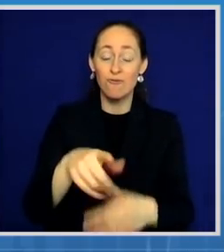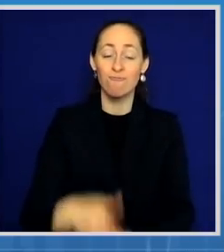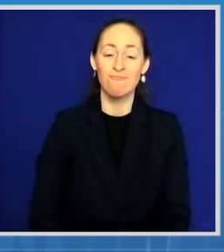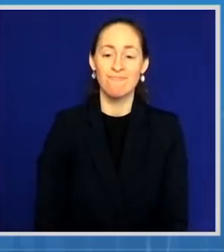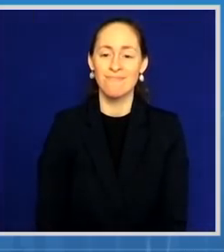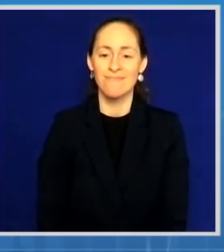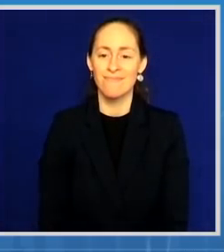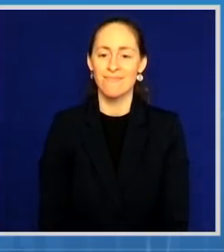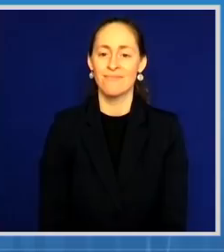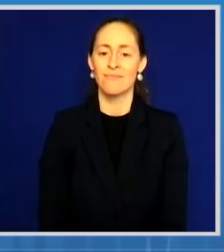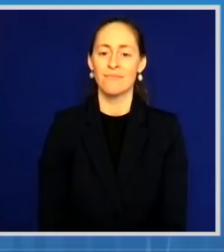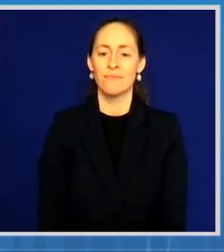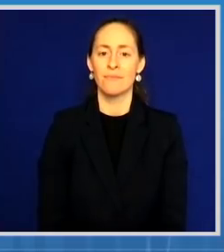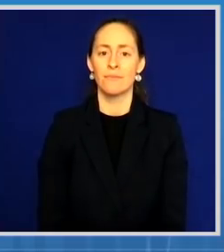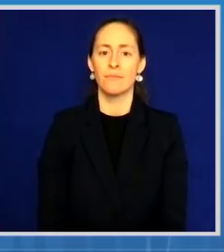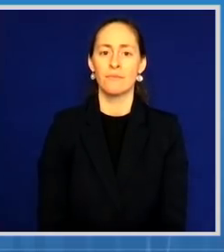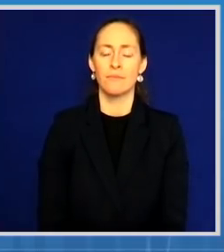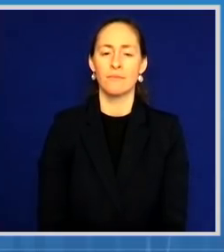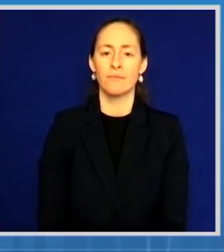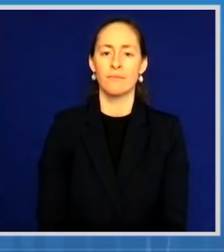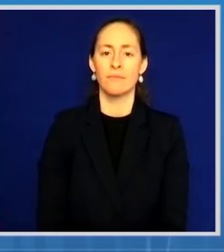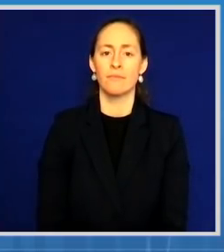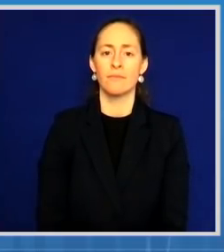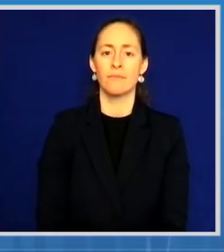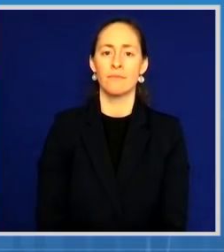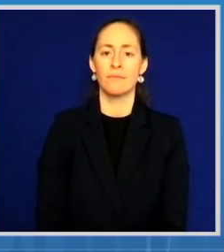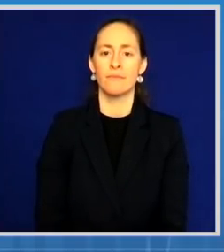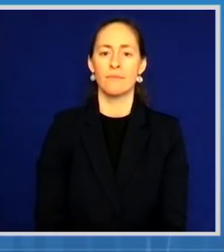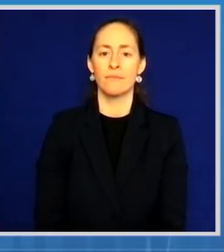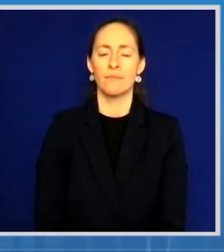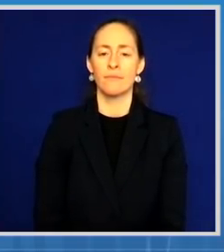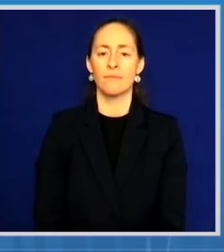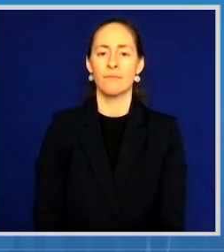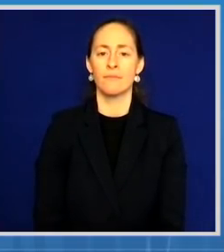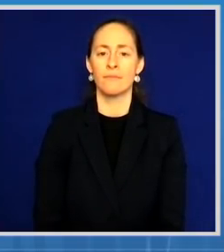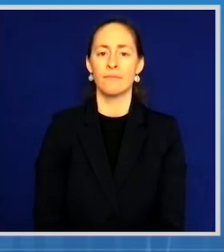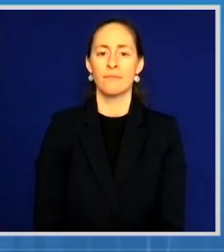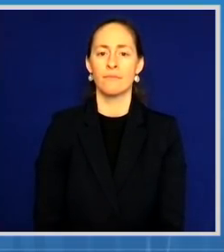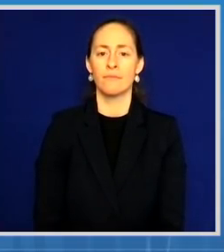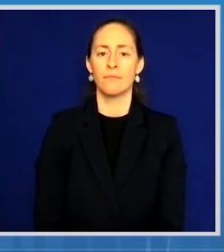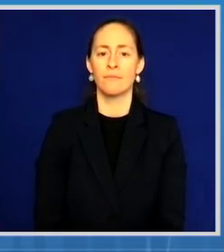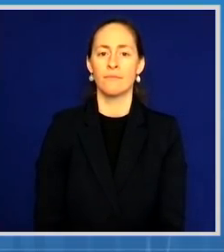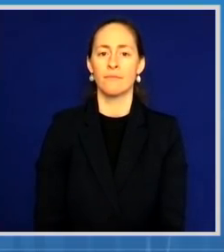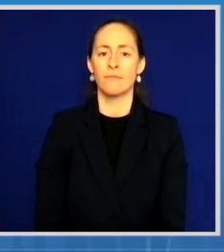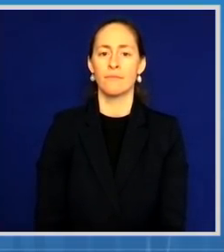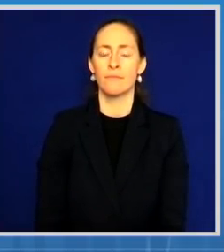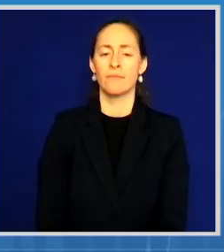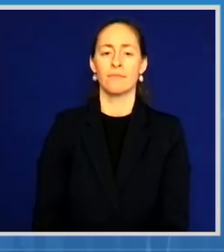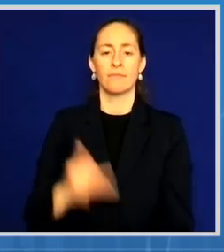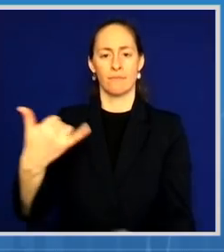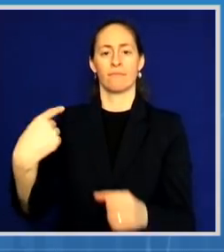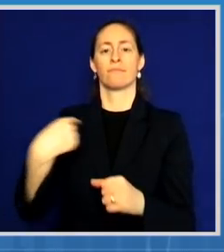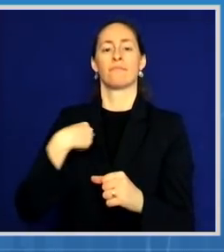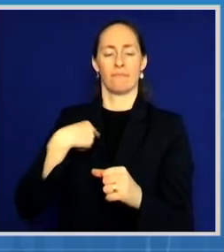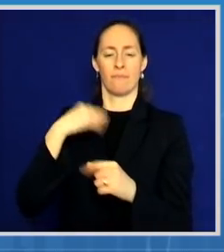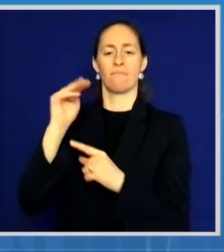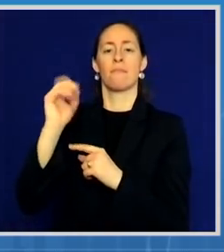Moderator: Last question. Let's go to Meg Tirrell at CNBC. The Press: Well, thanks so much. I just wanted to follow up on what the administration